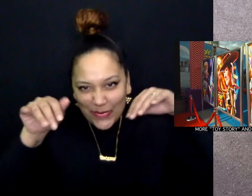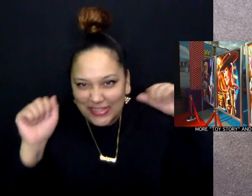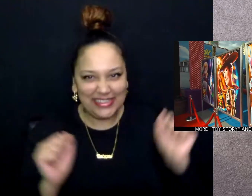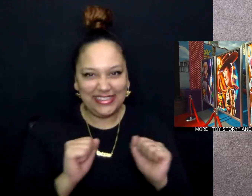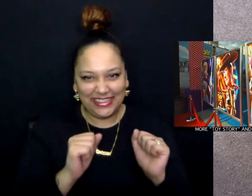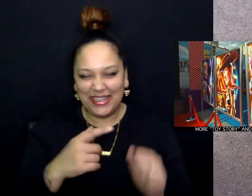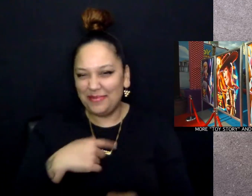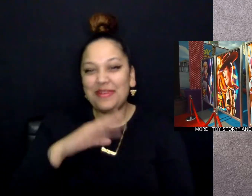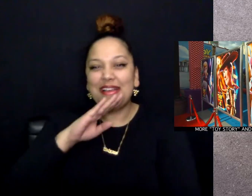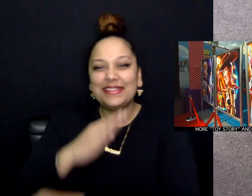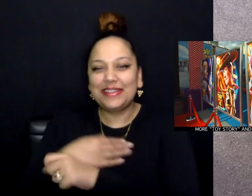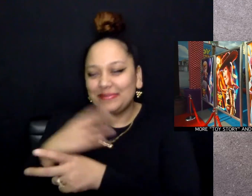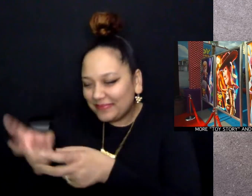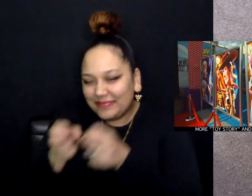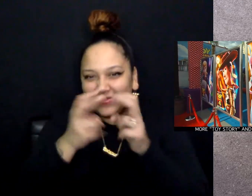But did not reveal the cause of death.